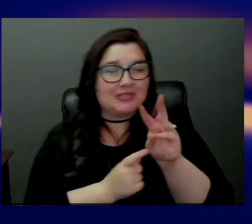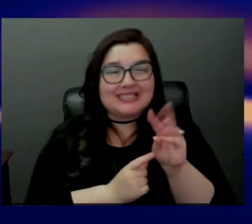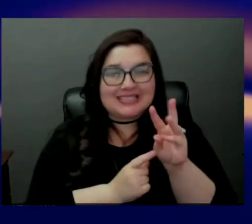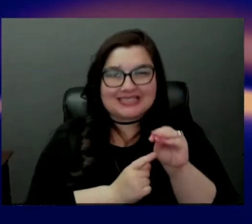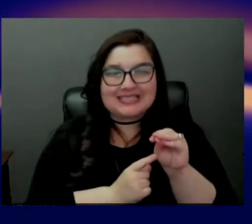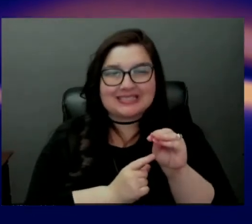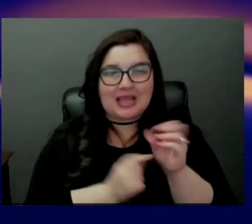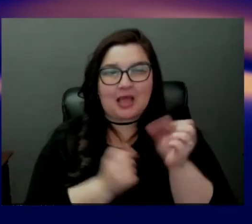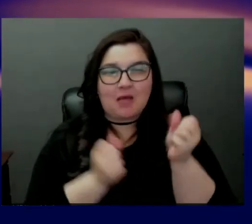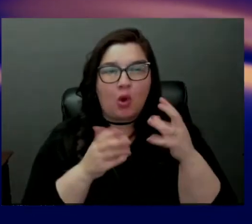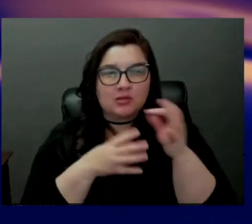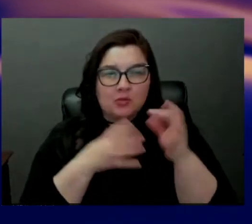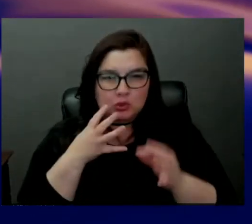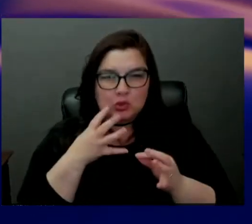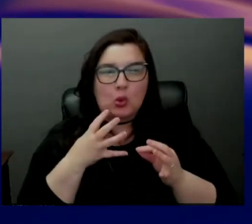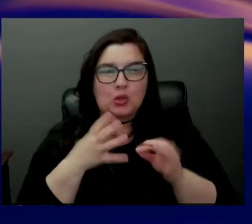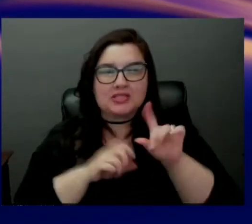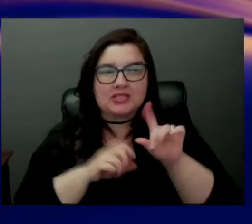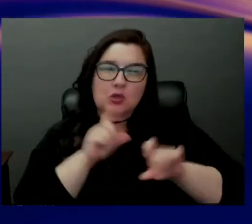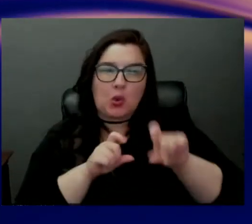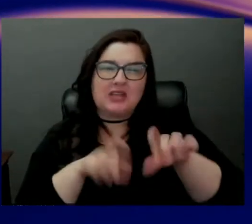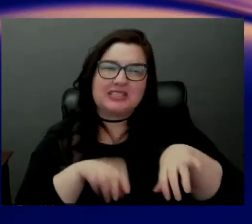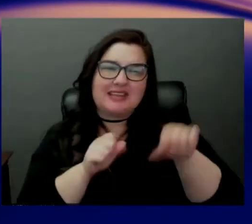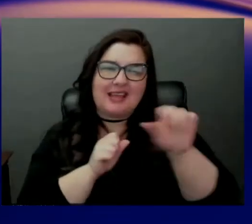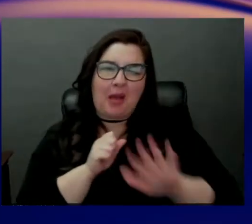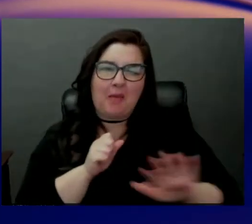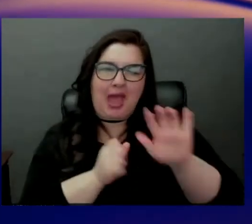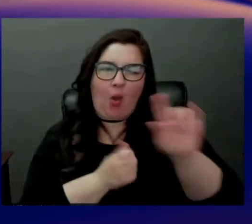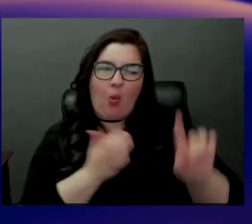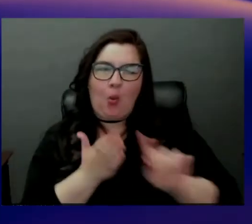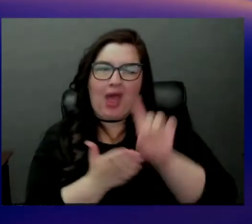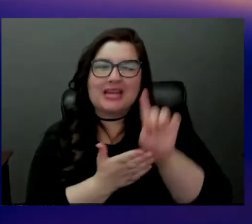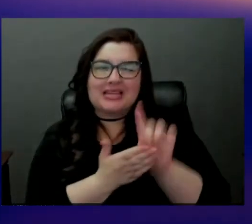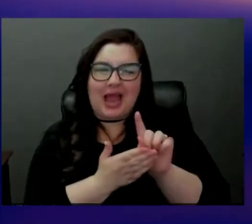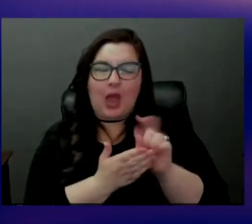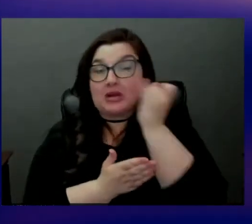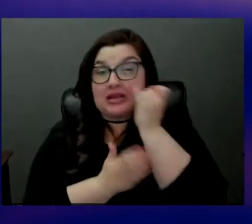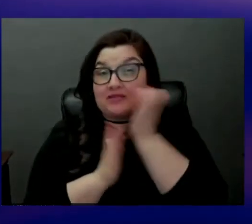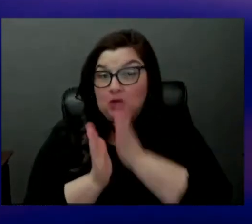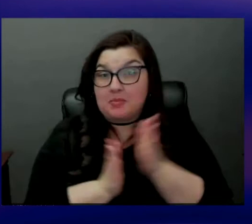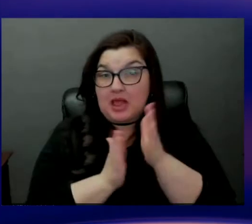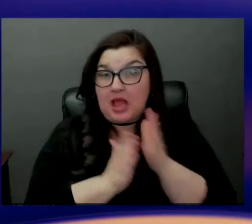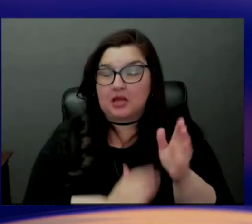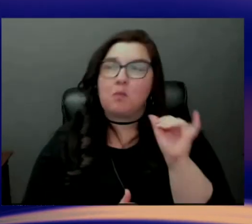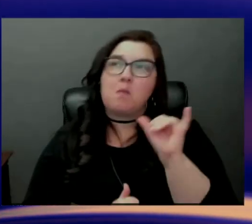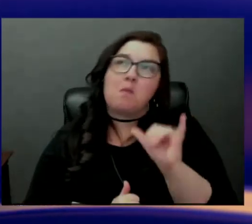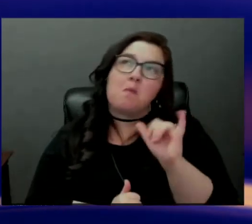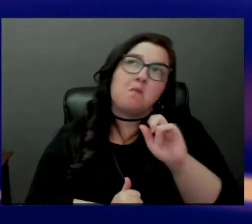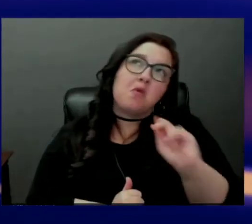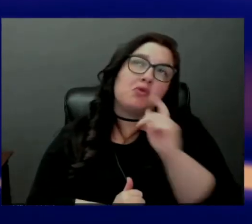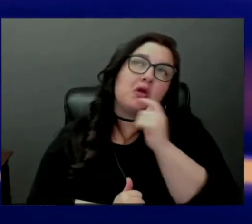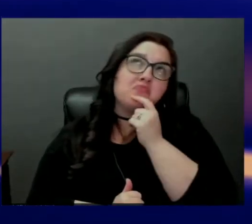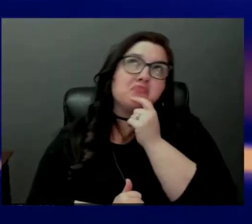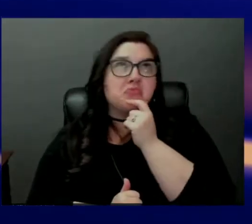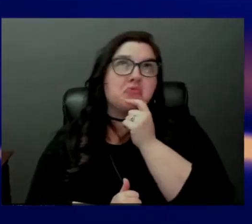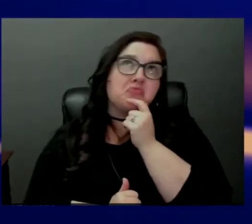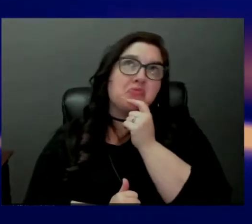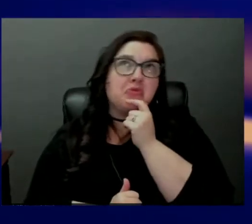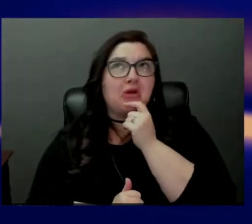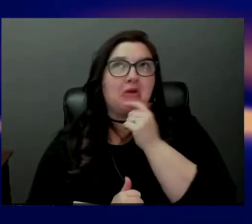It should take you about an hour if you're planning. Okay yeah, so you could probably carve out that time,